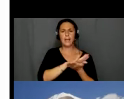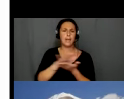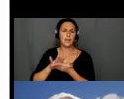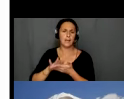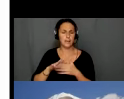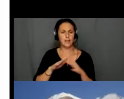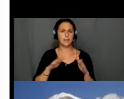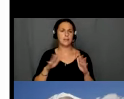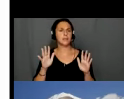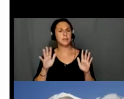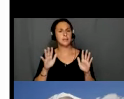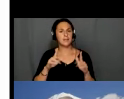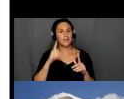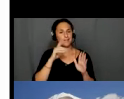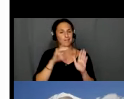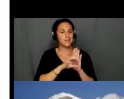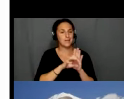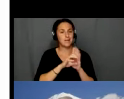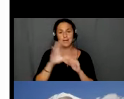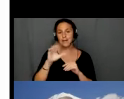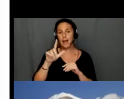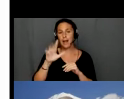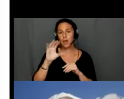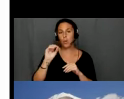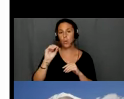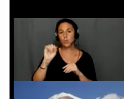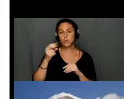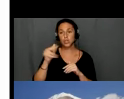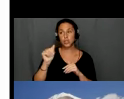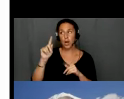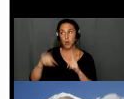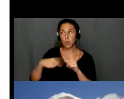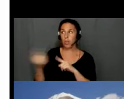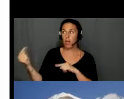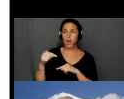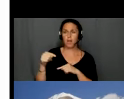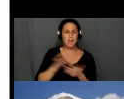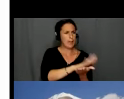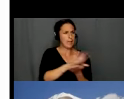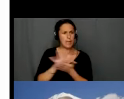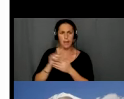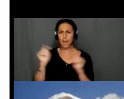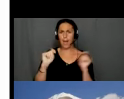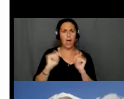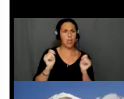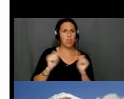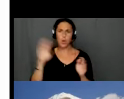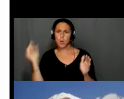when they, come they cleaned the bathrooms, put new toilet paper so when they come for inspection, everything looks to clean but the